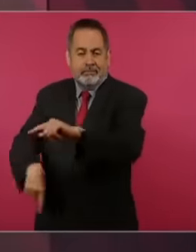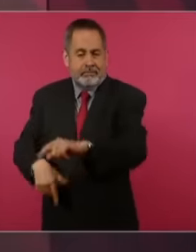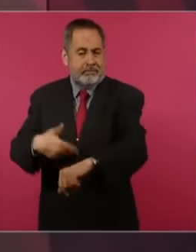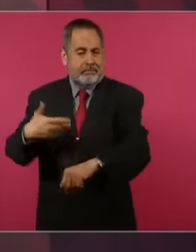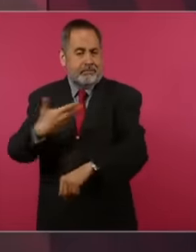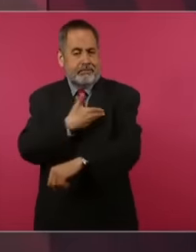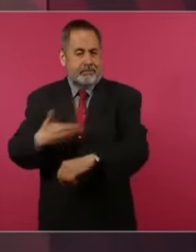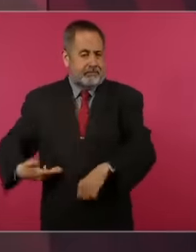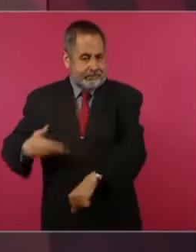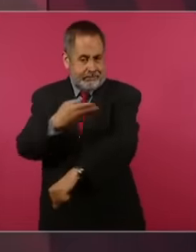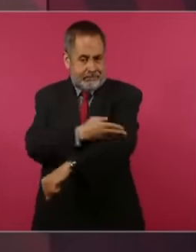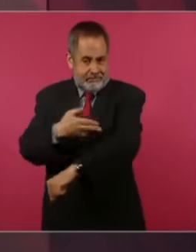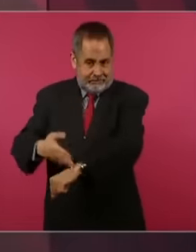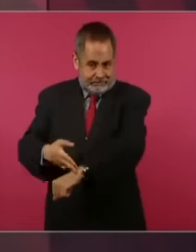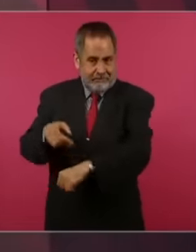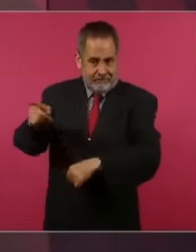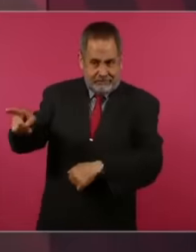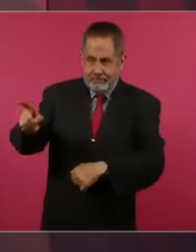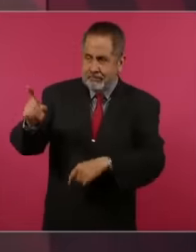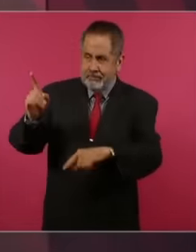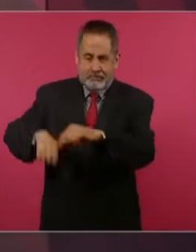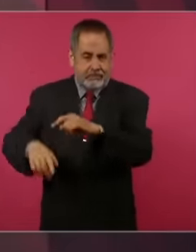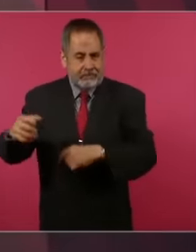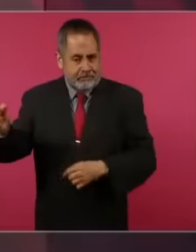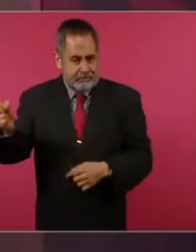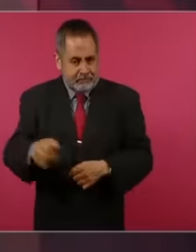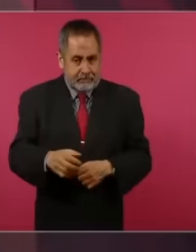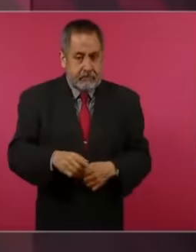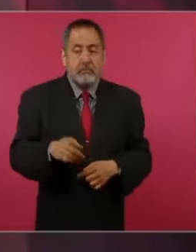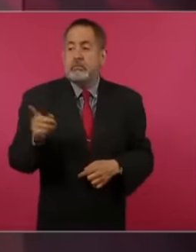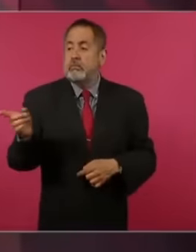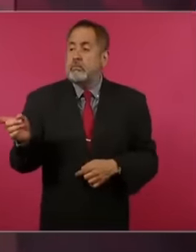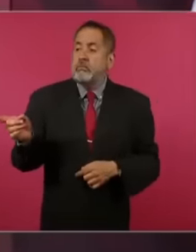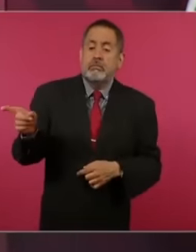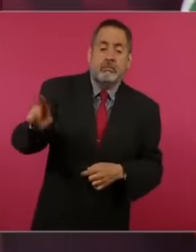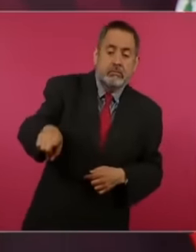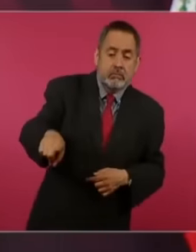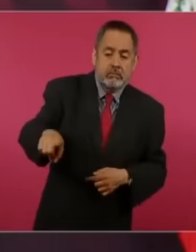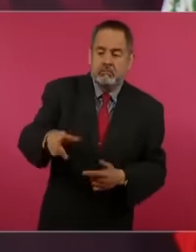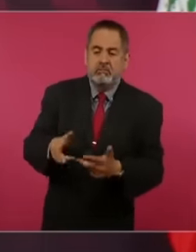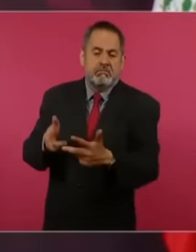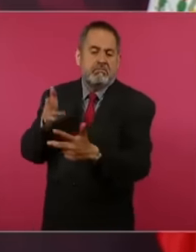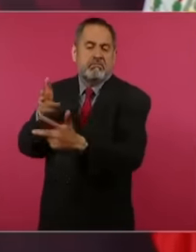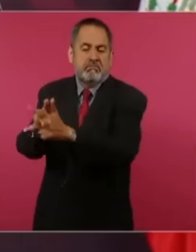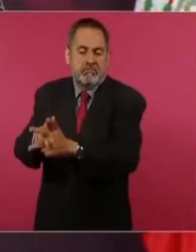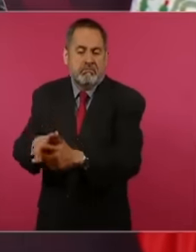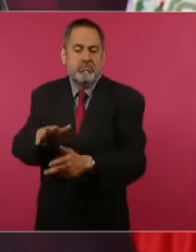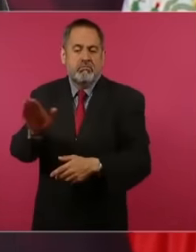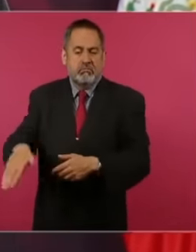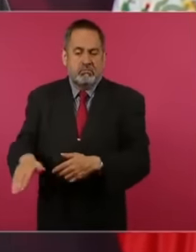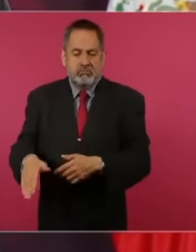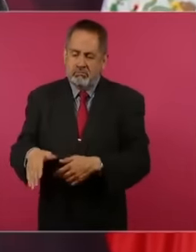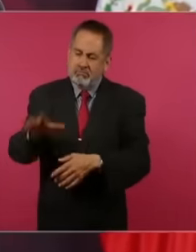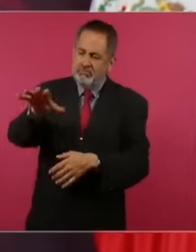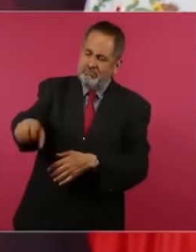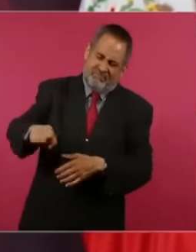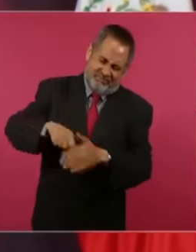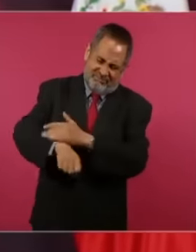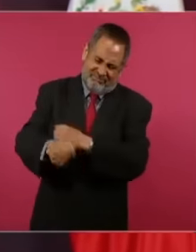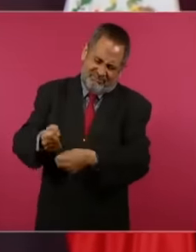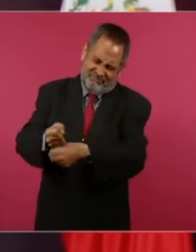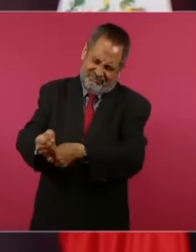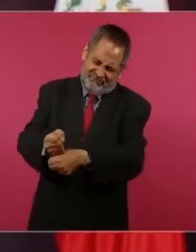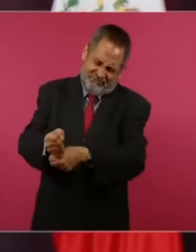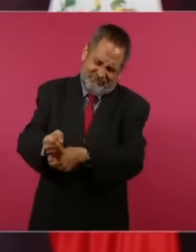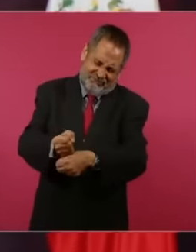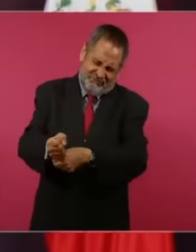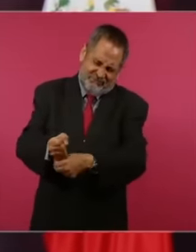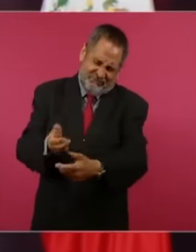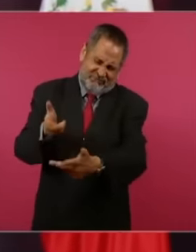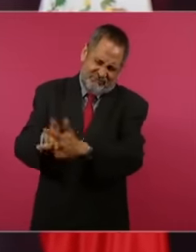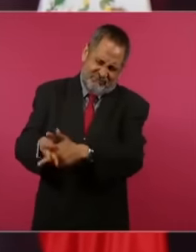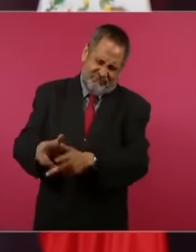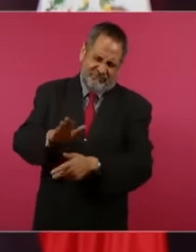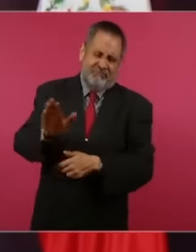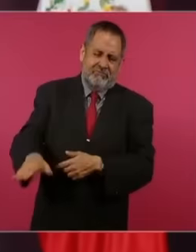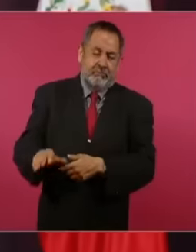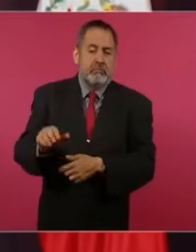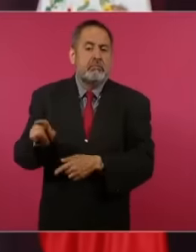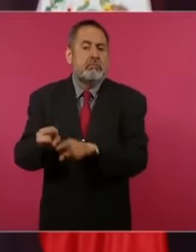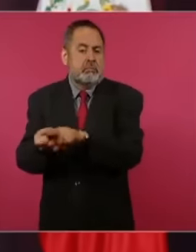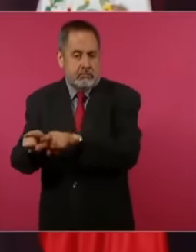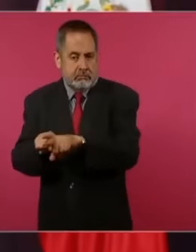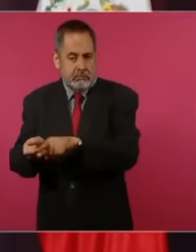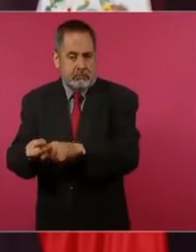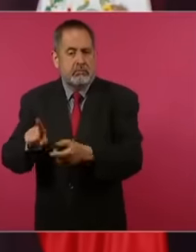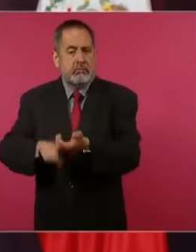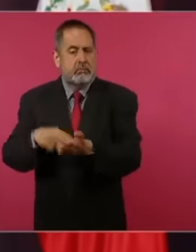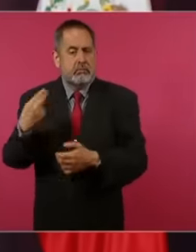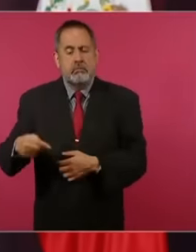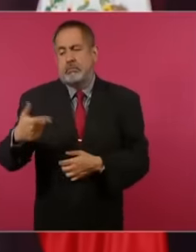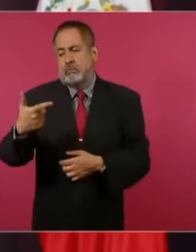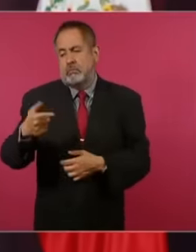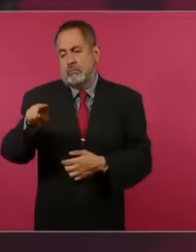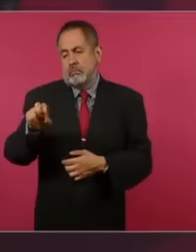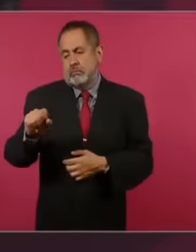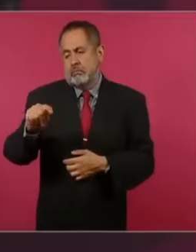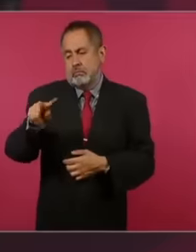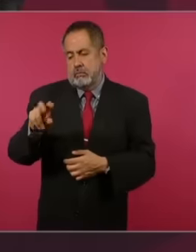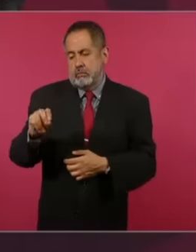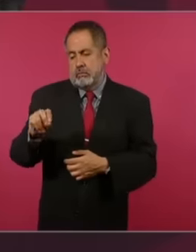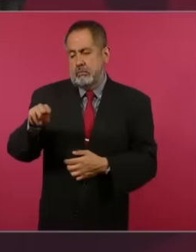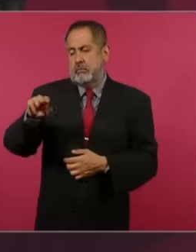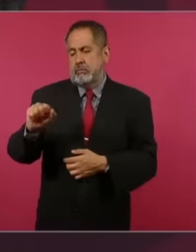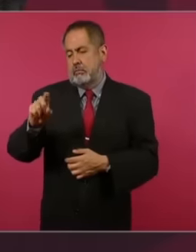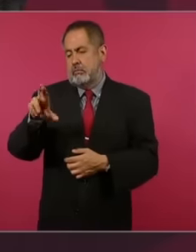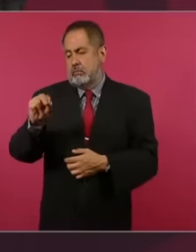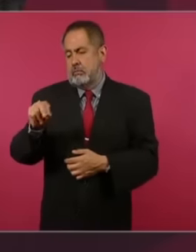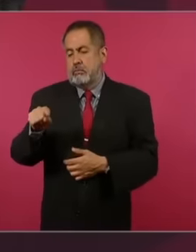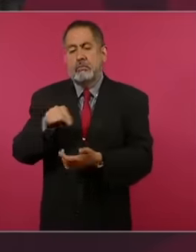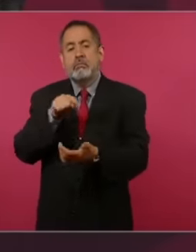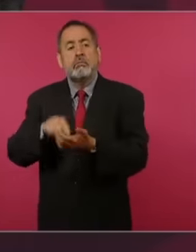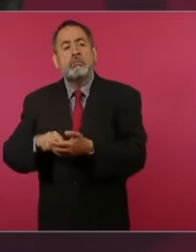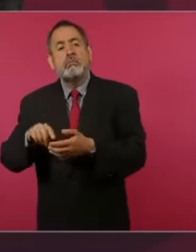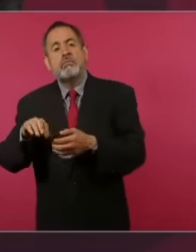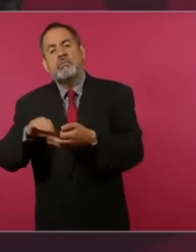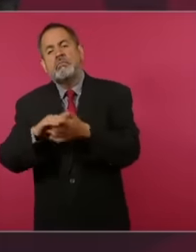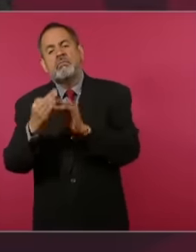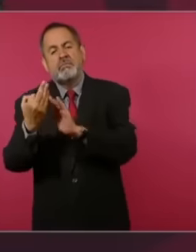Madero, they murdered him and tortured him. eh, his brother Gustavo in the citadel and a